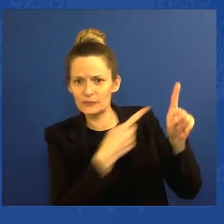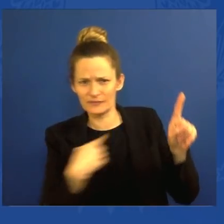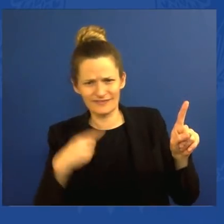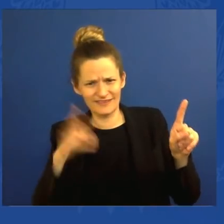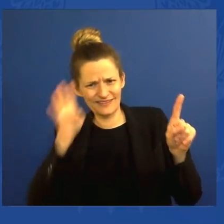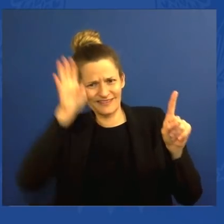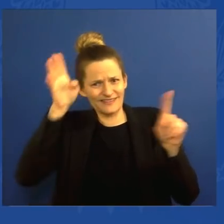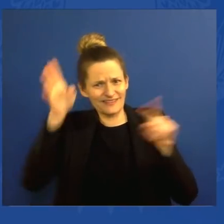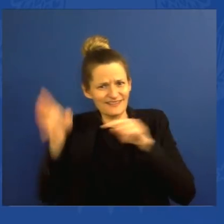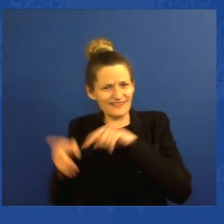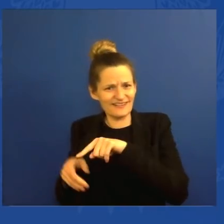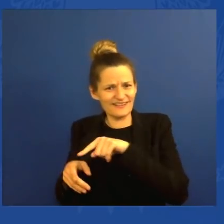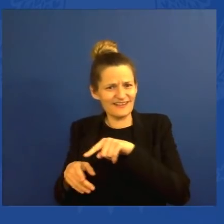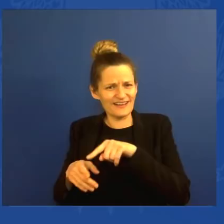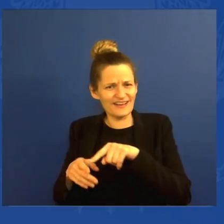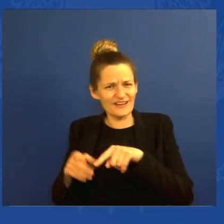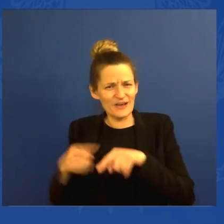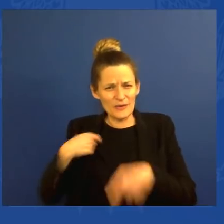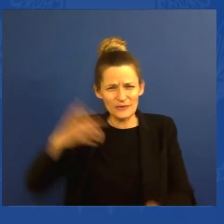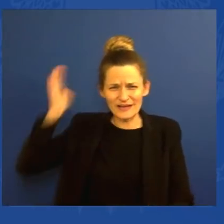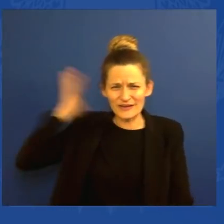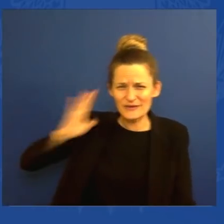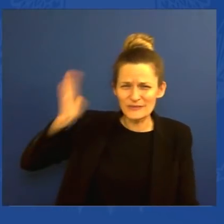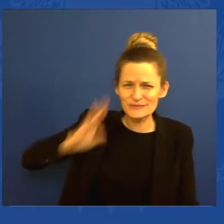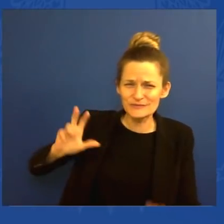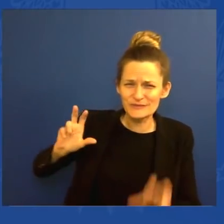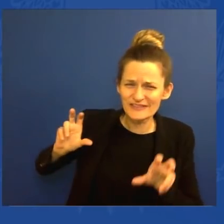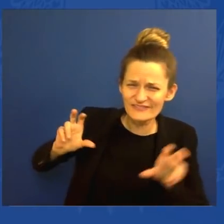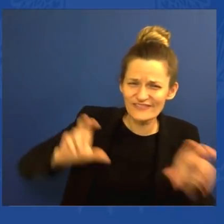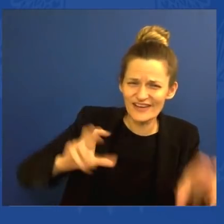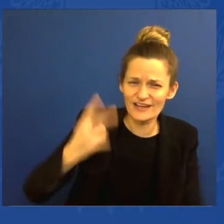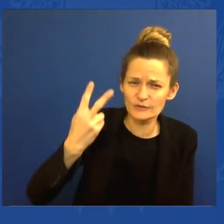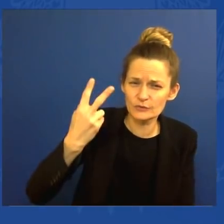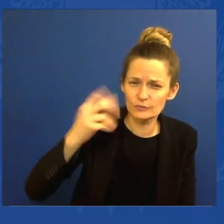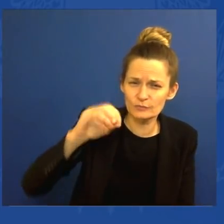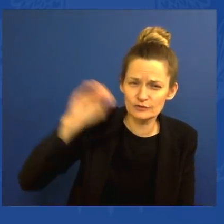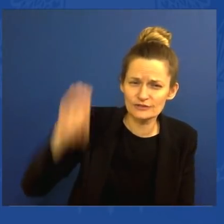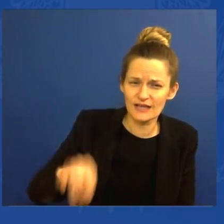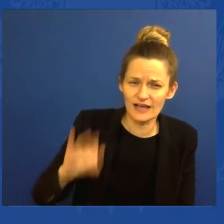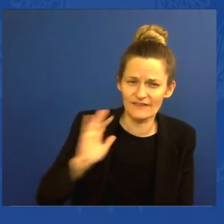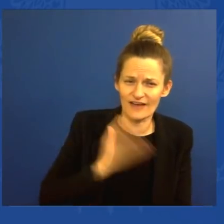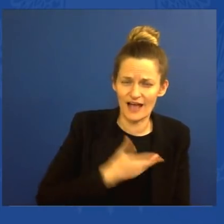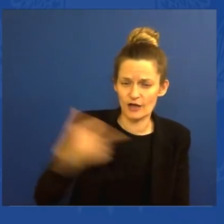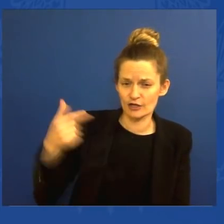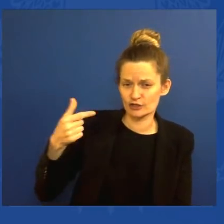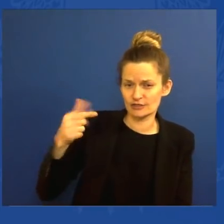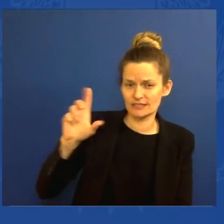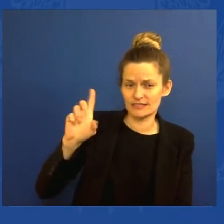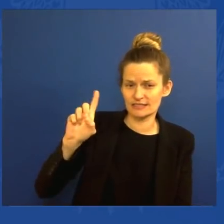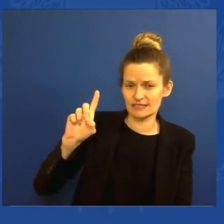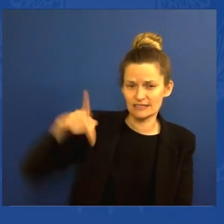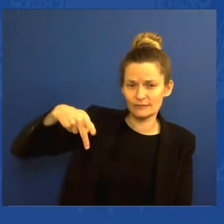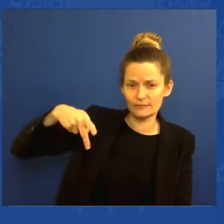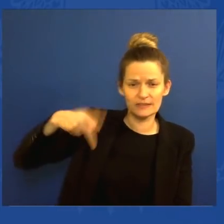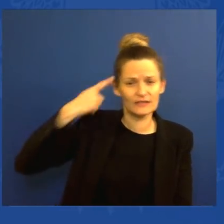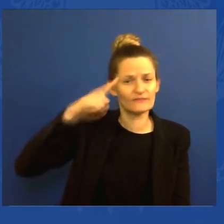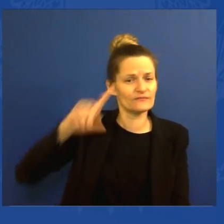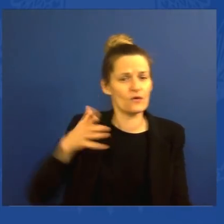now we're down by 1 percent. And it's -- anyway, but I don't want to get off on that and get you going.